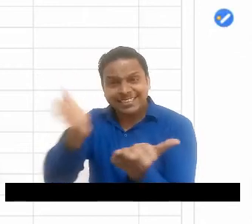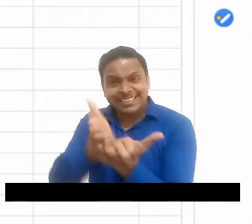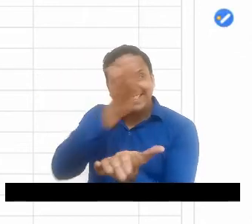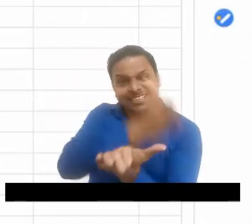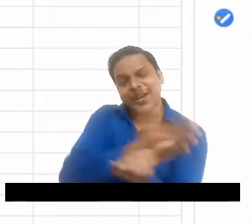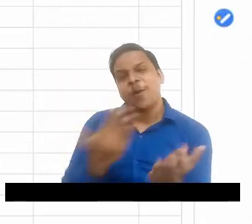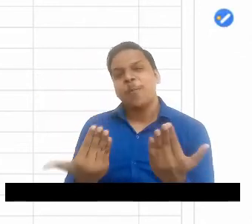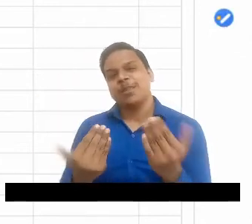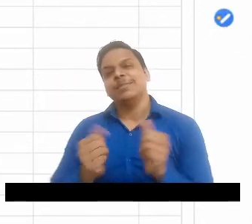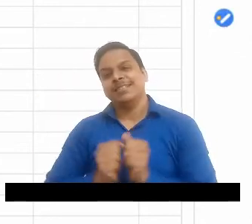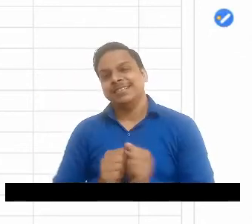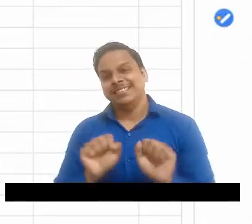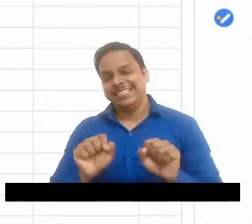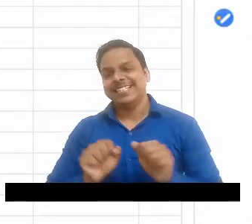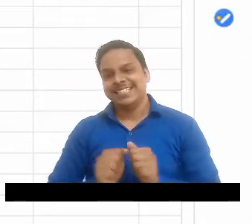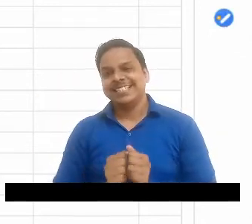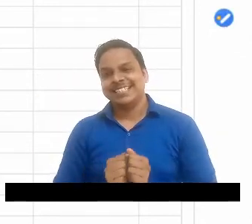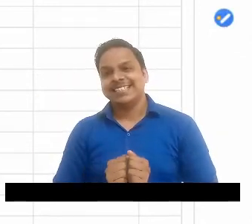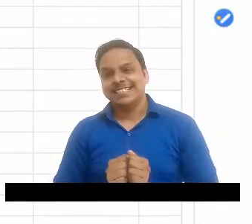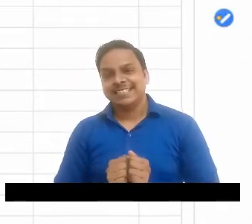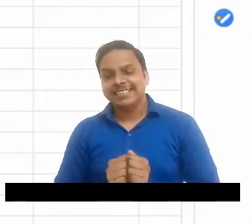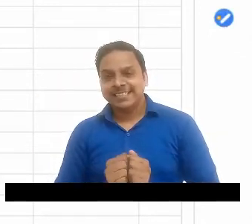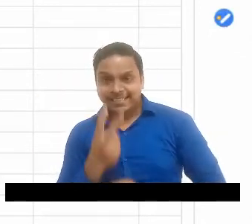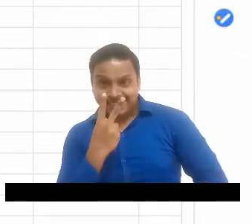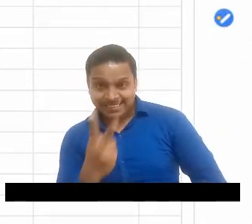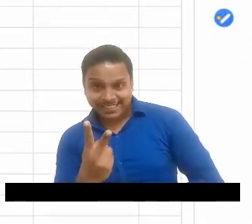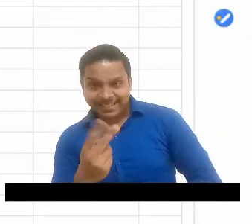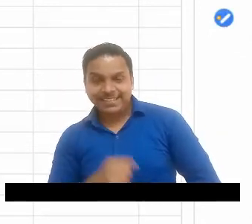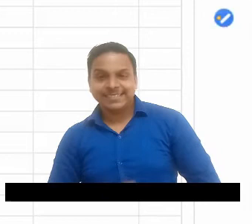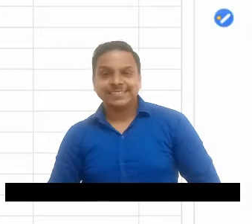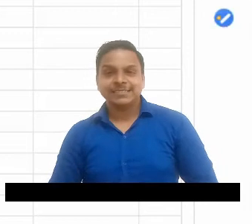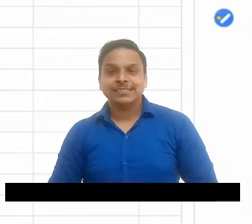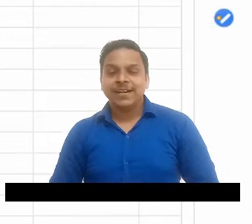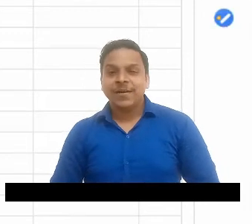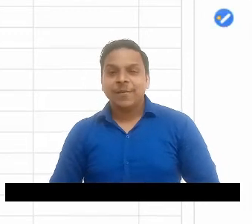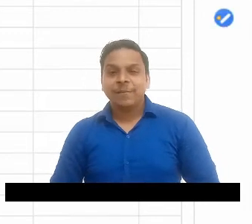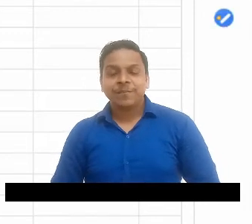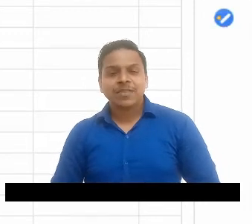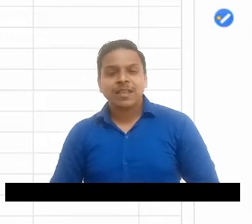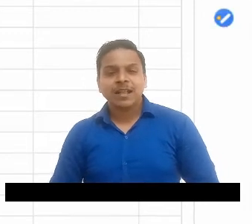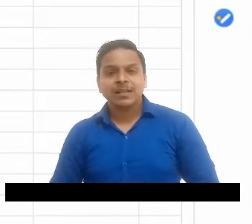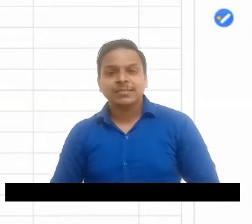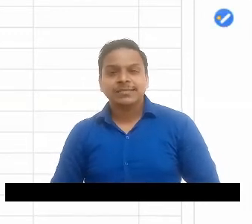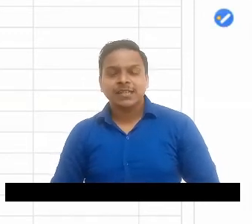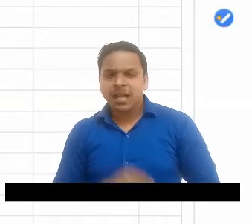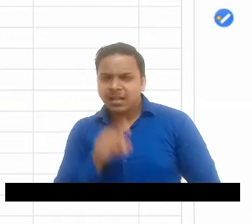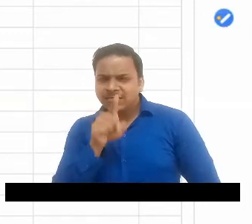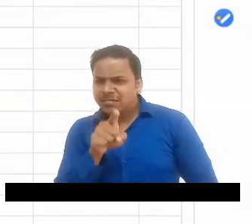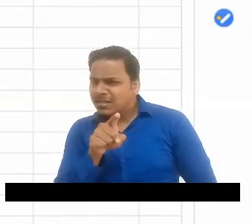say Center Aligned. Yes. Now everything is Center aligned. Now as I told you this is